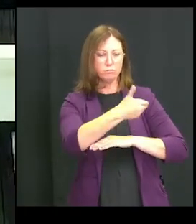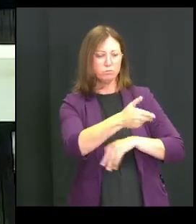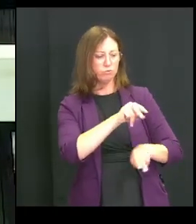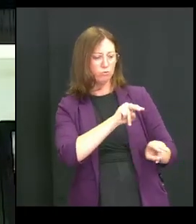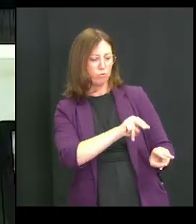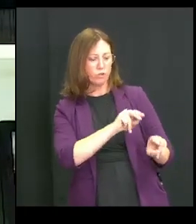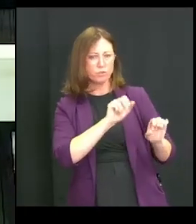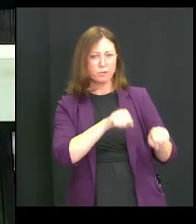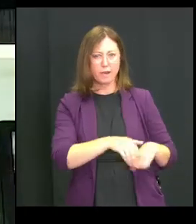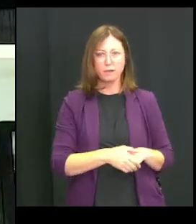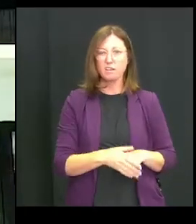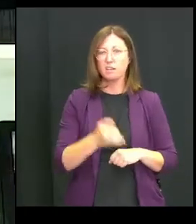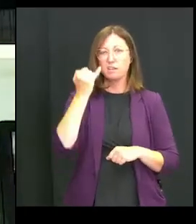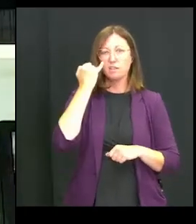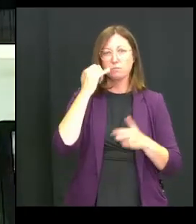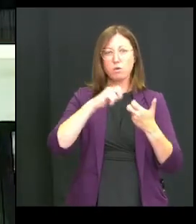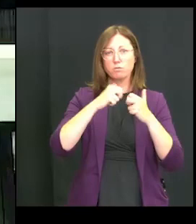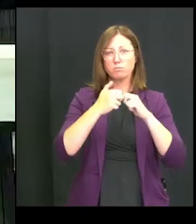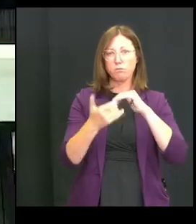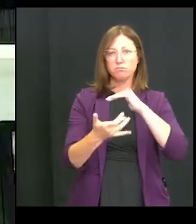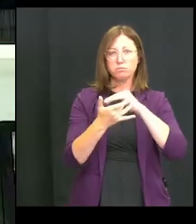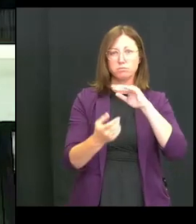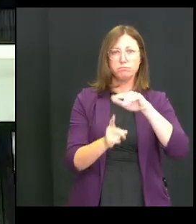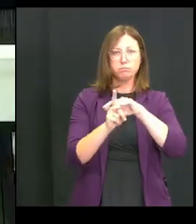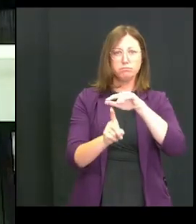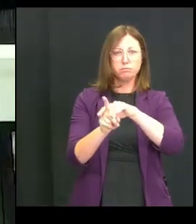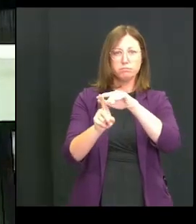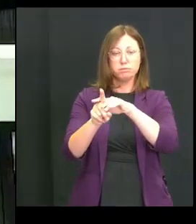If you're experiencing technical issues: a great old IT trick,